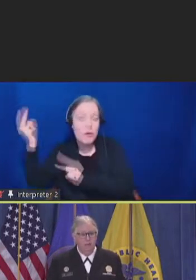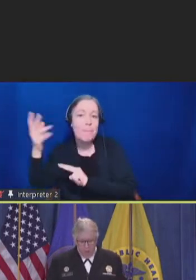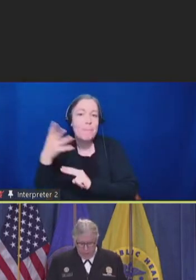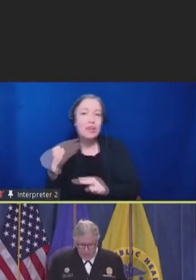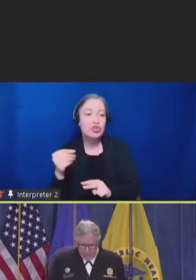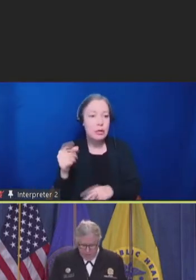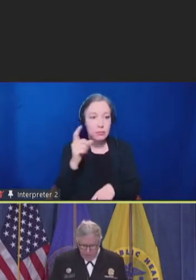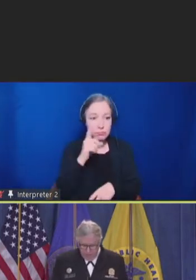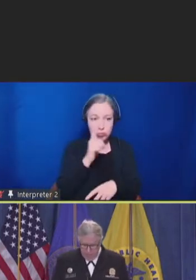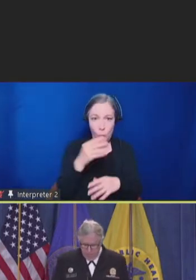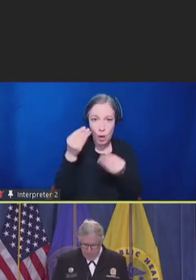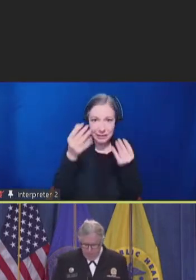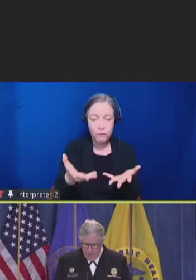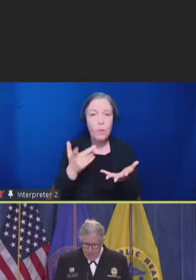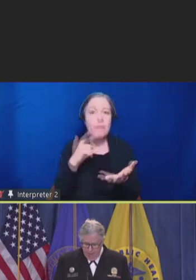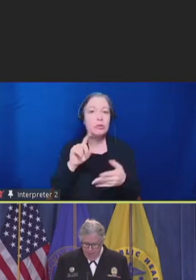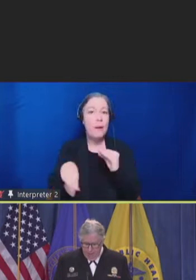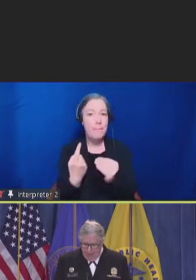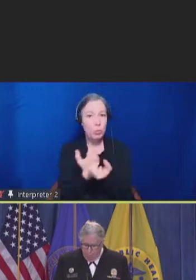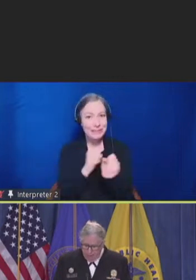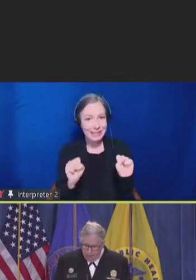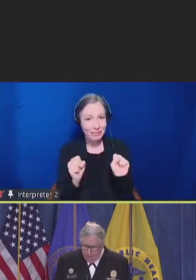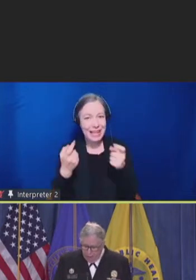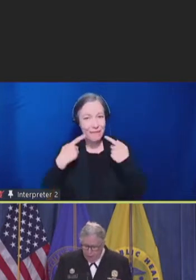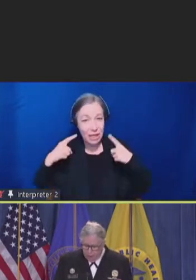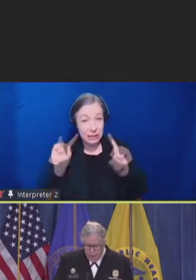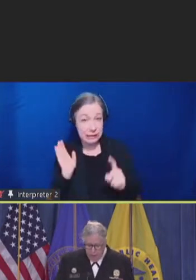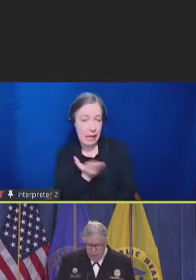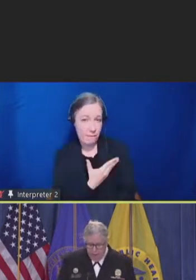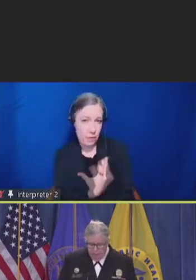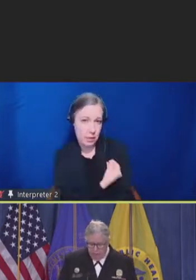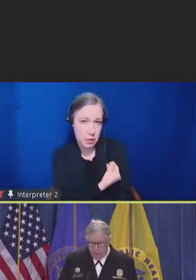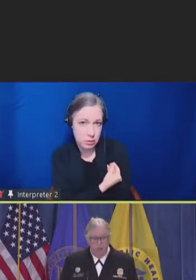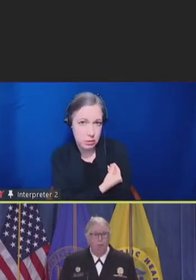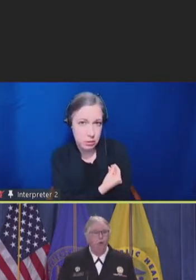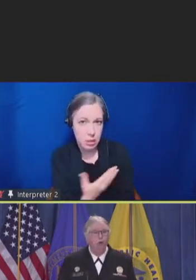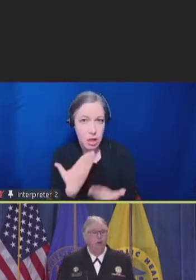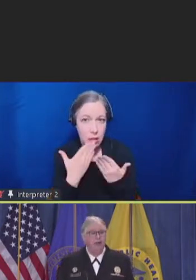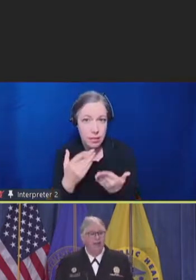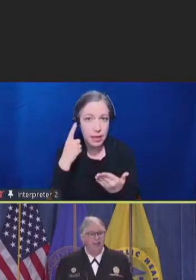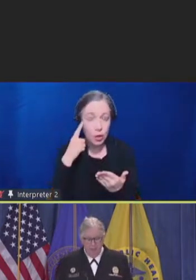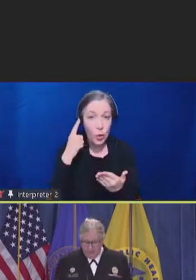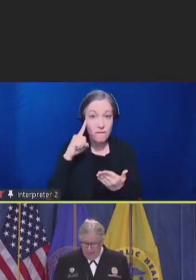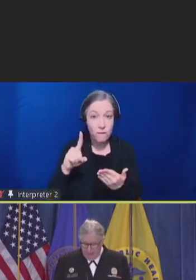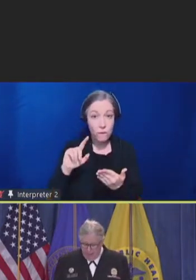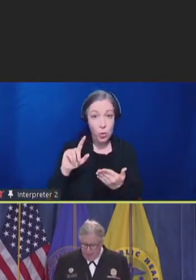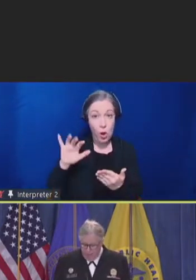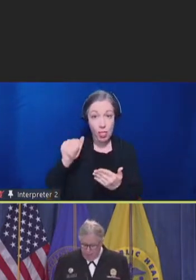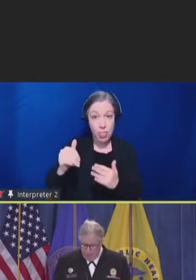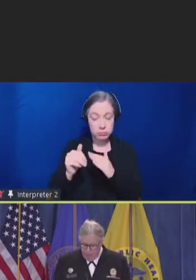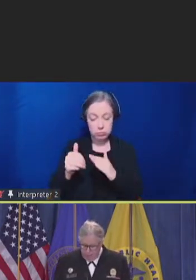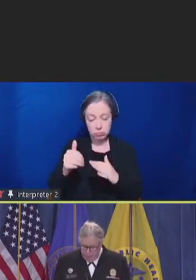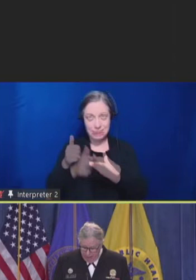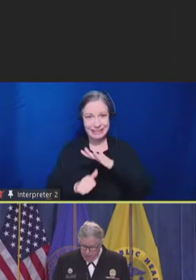of our vaccines. I want to thank our subcommittee members for their work on vaccine safety and innovation